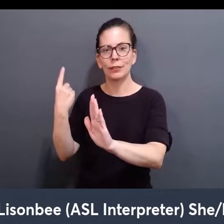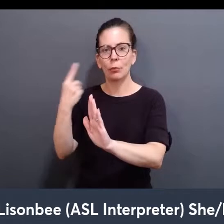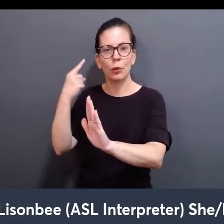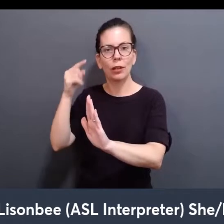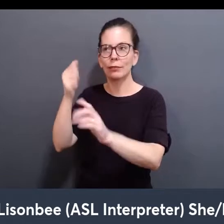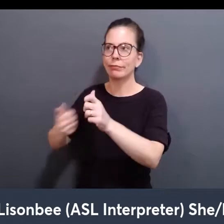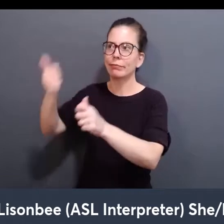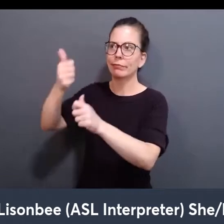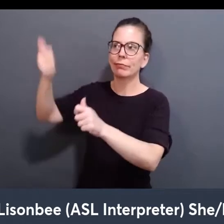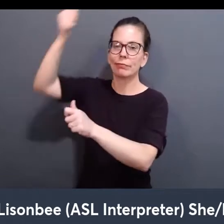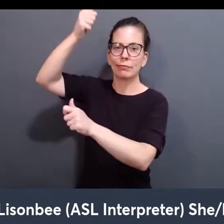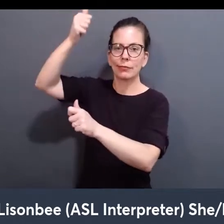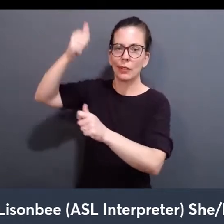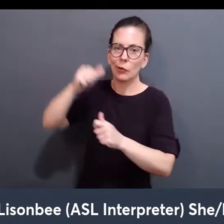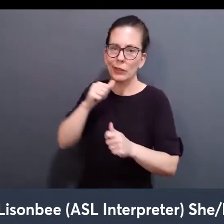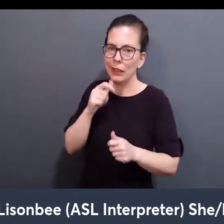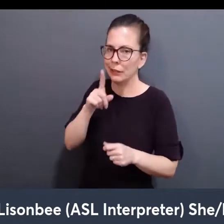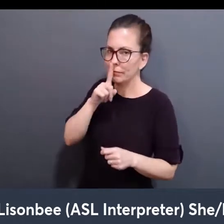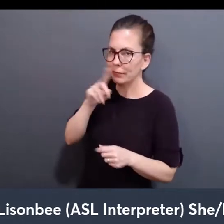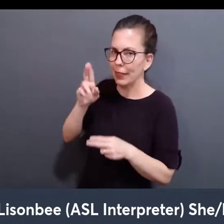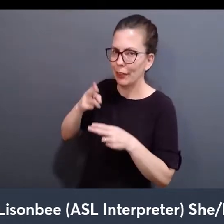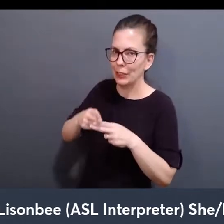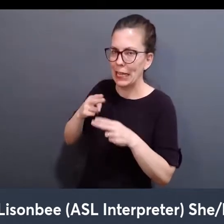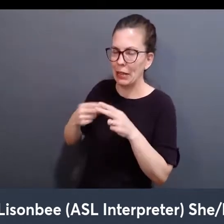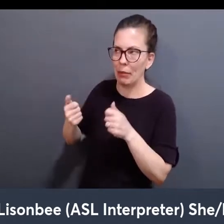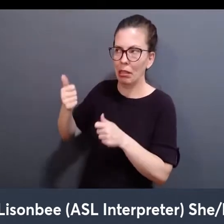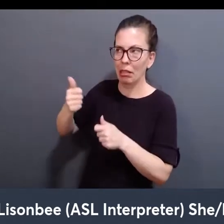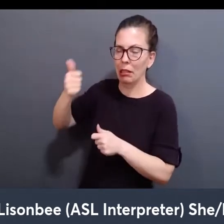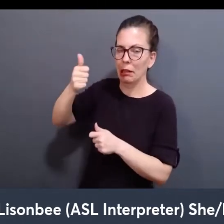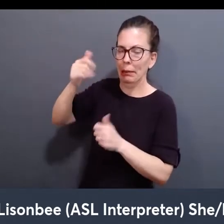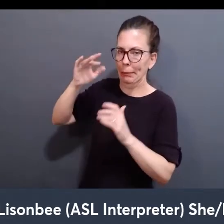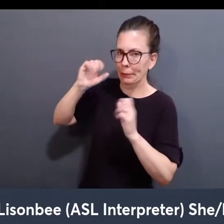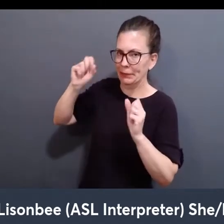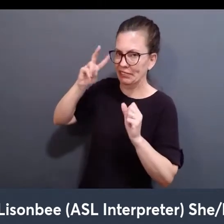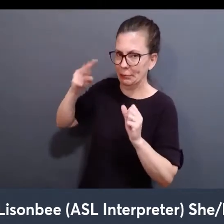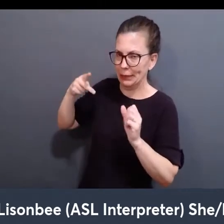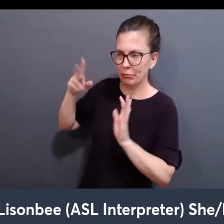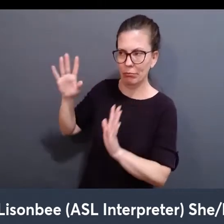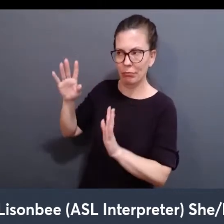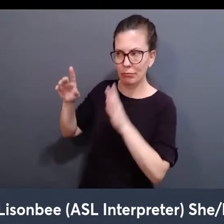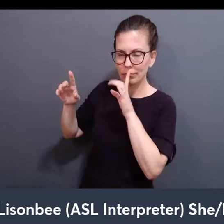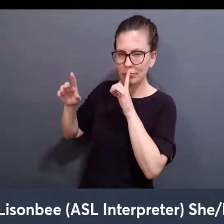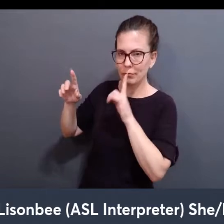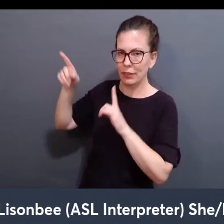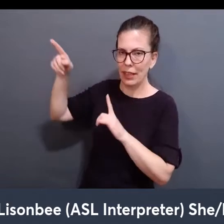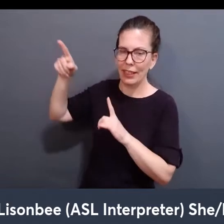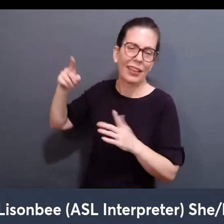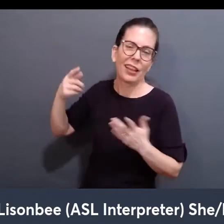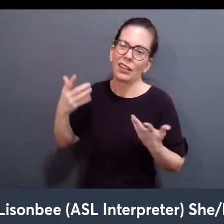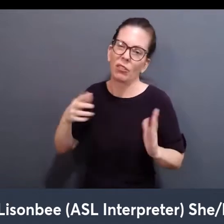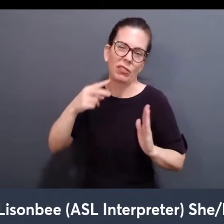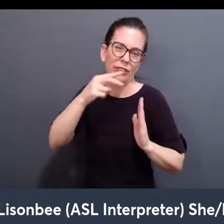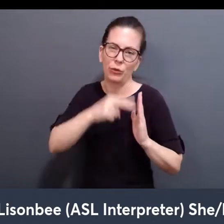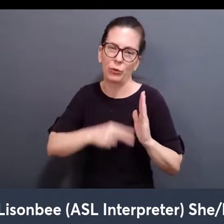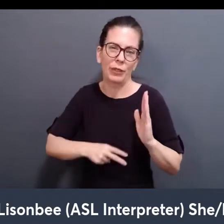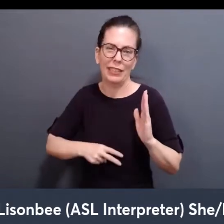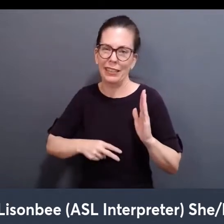we won't name any names or roles of people in the C-suite, they don't really wanna read a bunch of CSV.